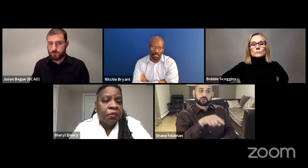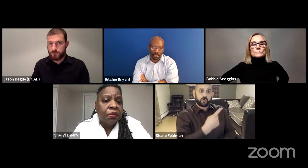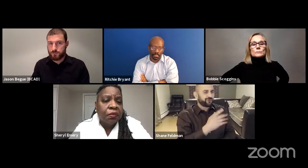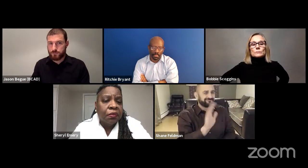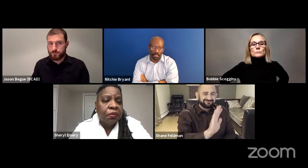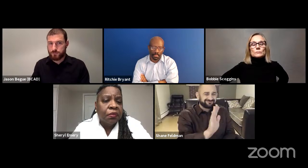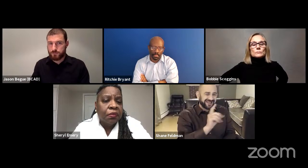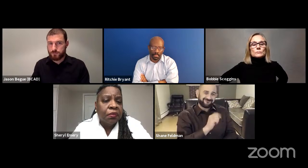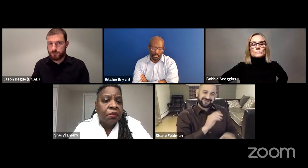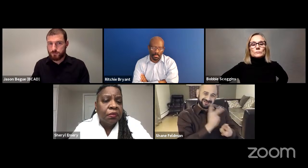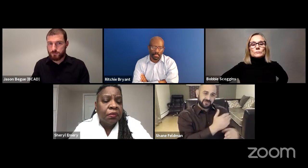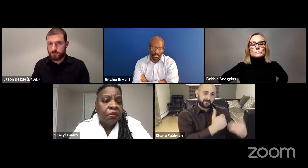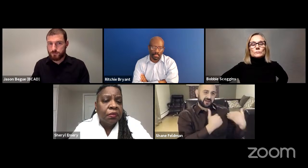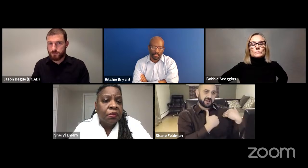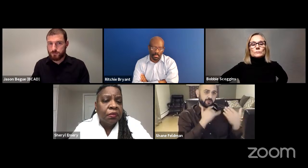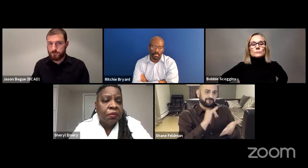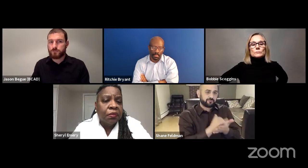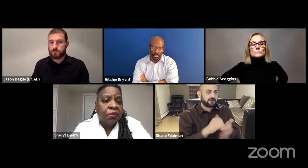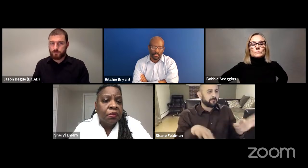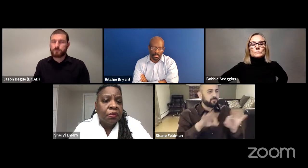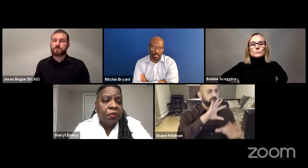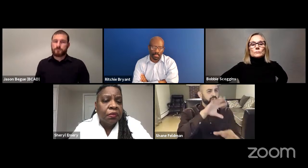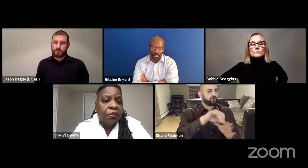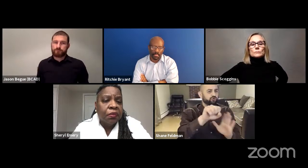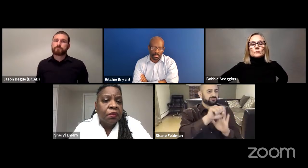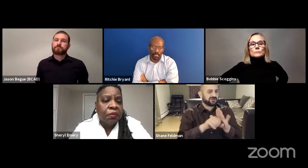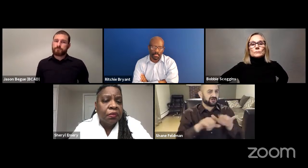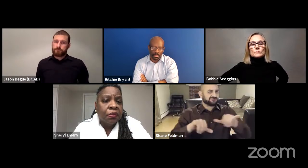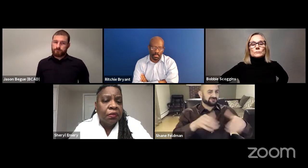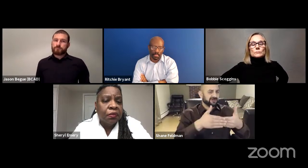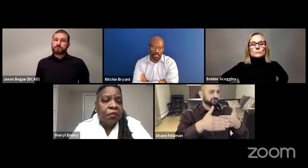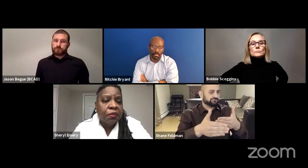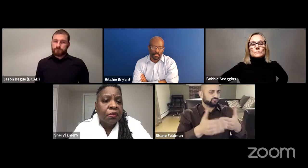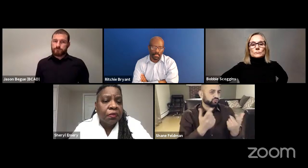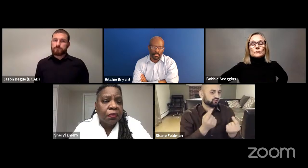meets your standards or doesn't. Don't trust them, but instead make sure that they're held